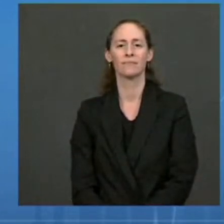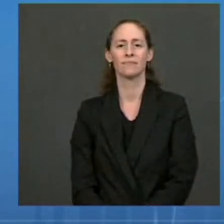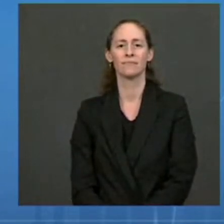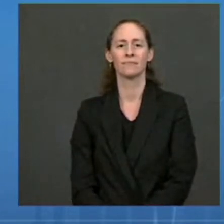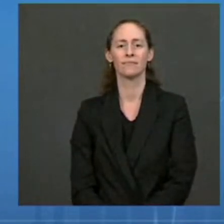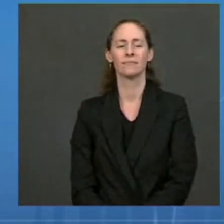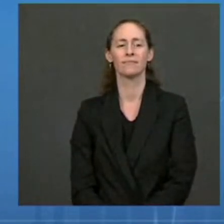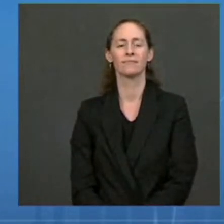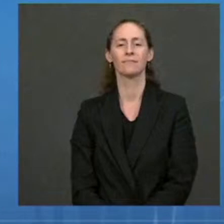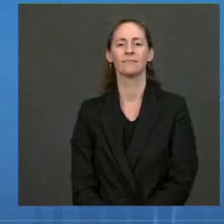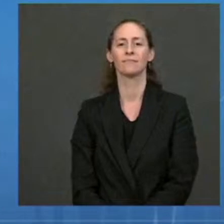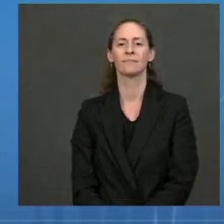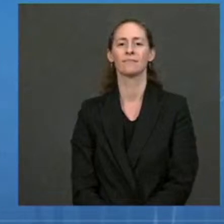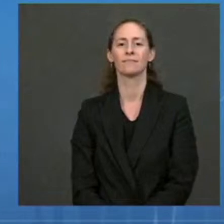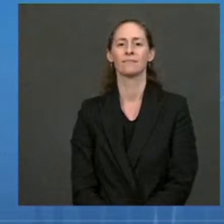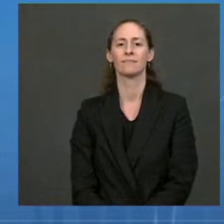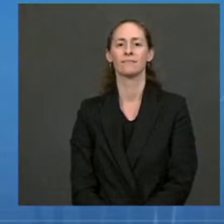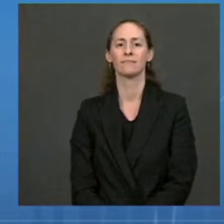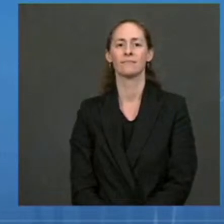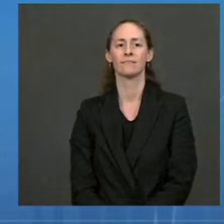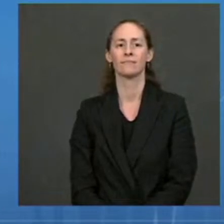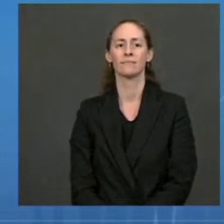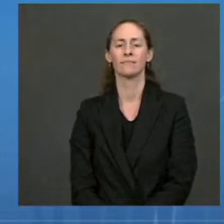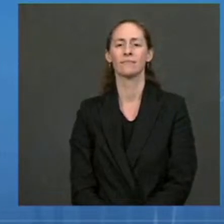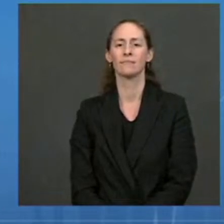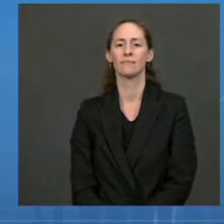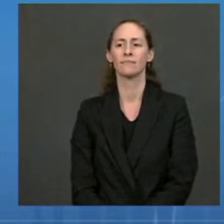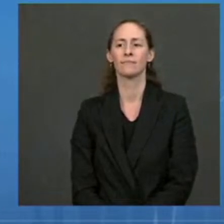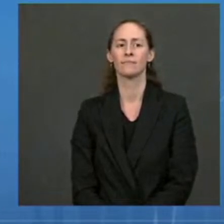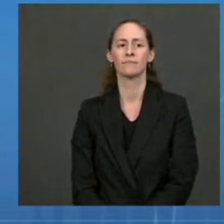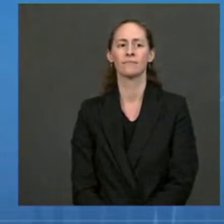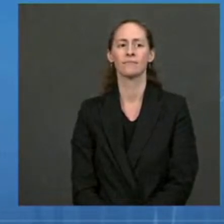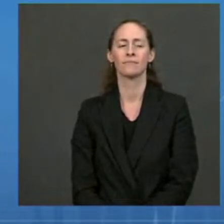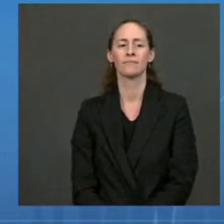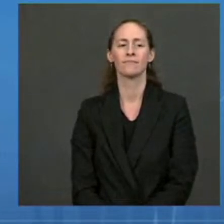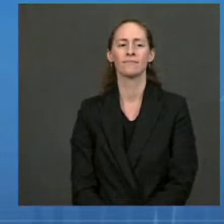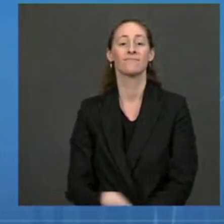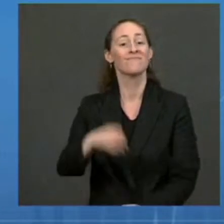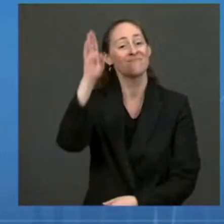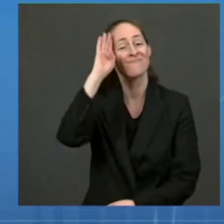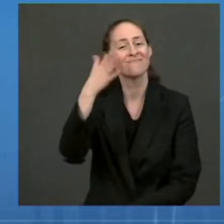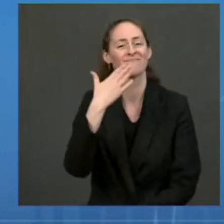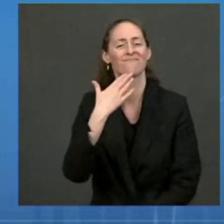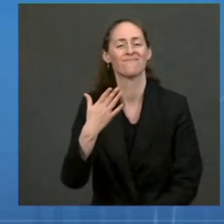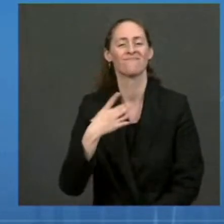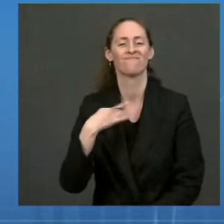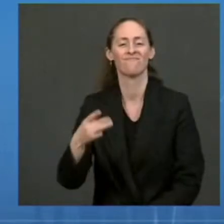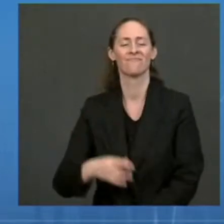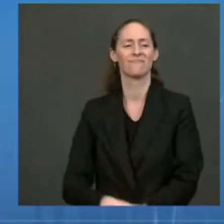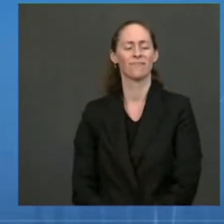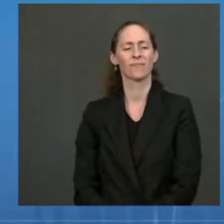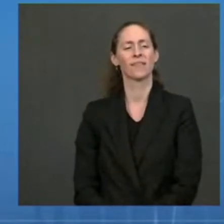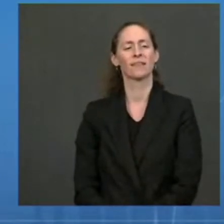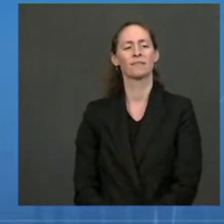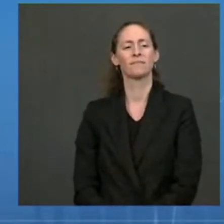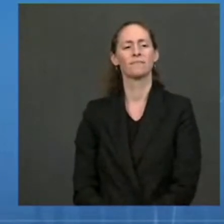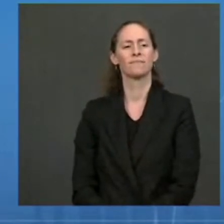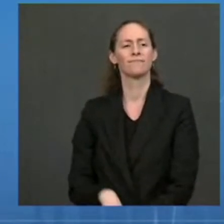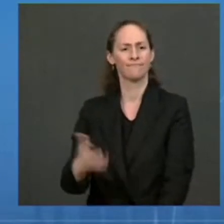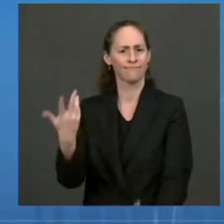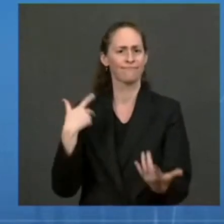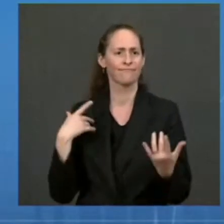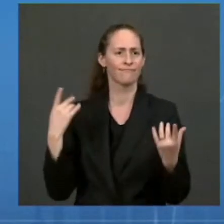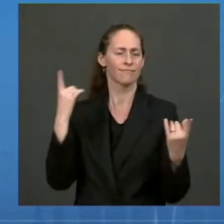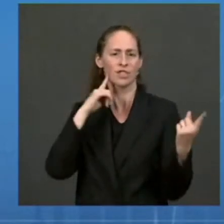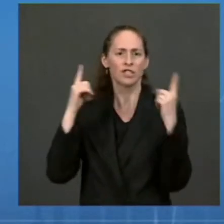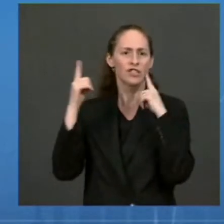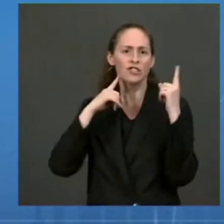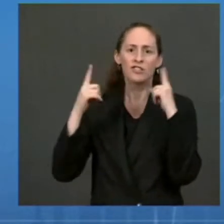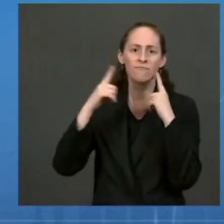OPEN IT UP TO QUESTIONS.